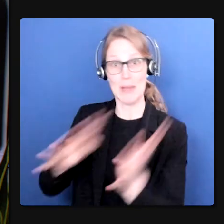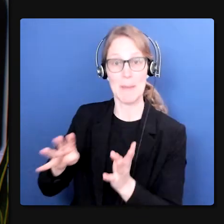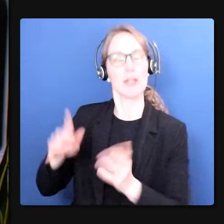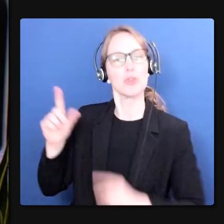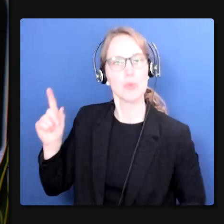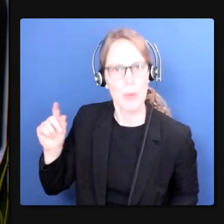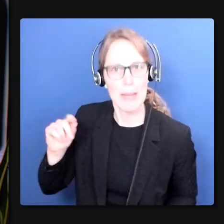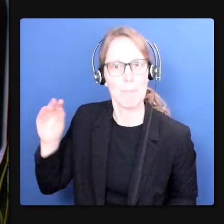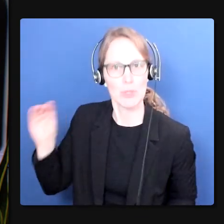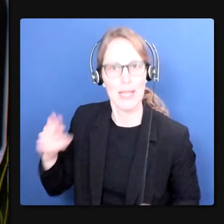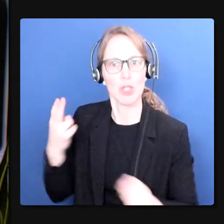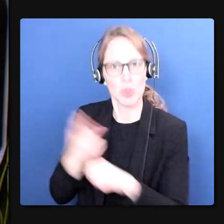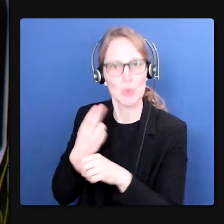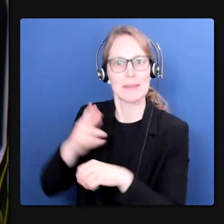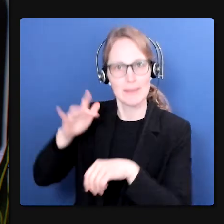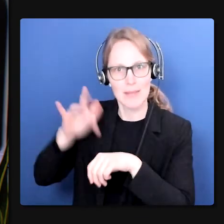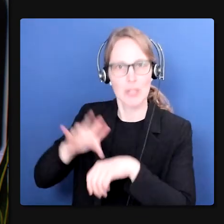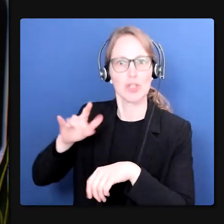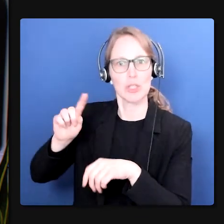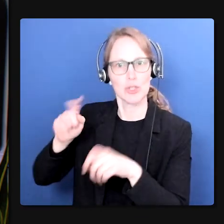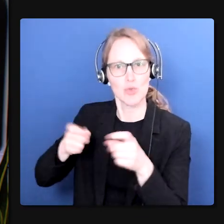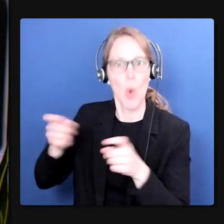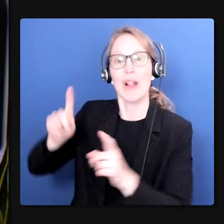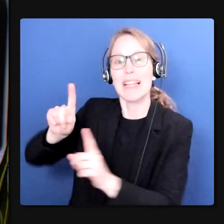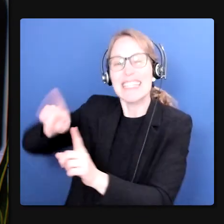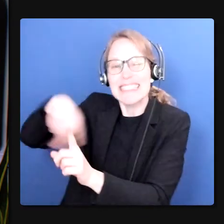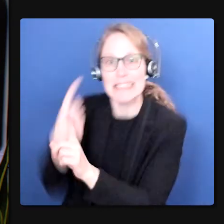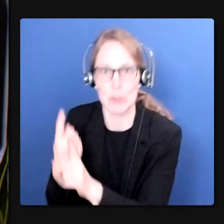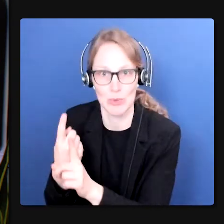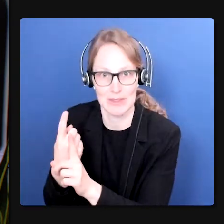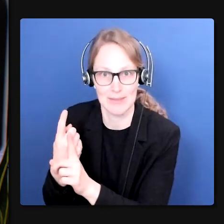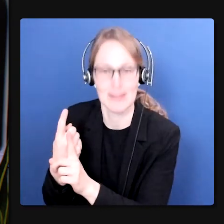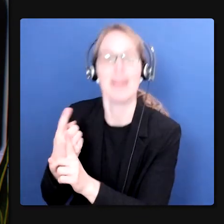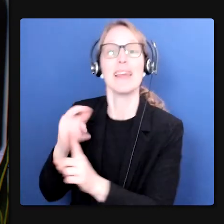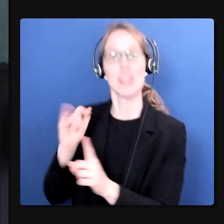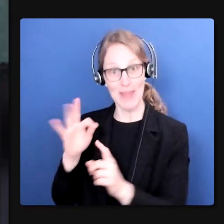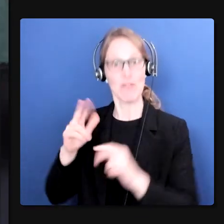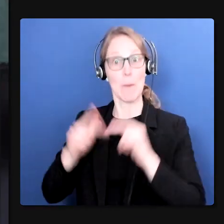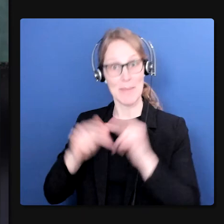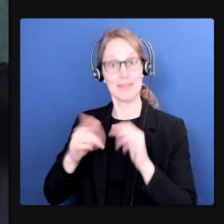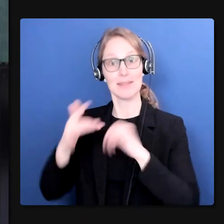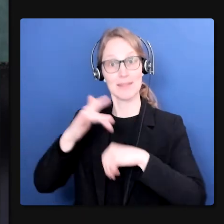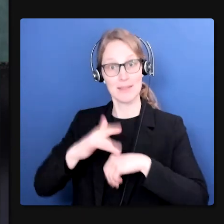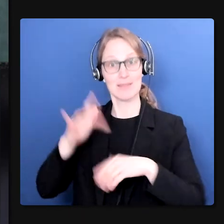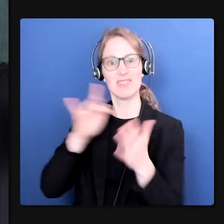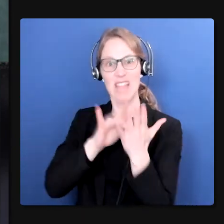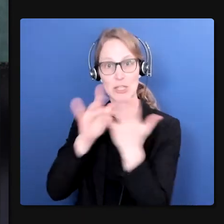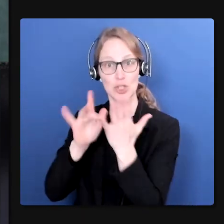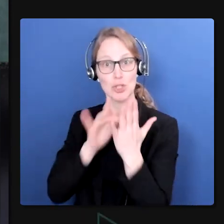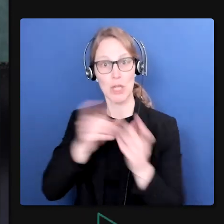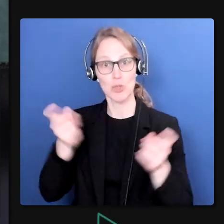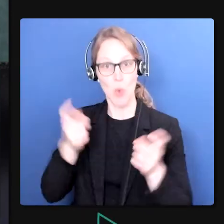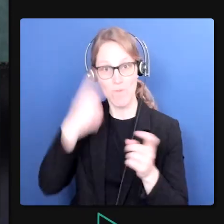we see that 20 percent of our players use touch controls exclusively. And by building these touch controls for your game,